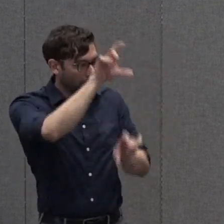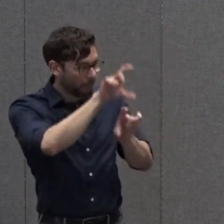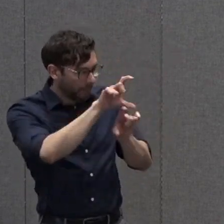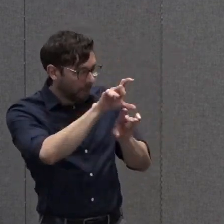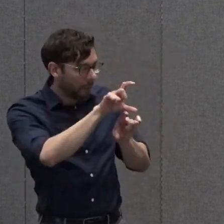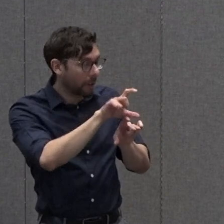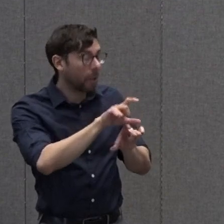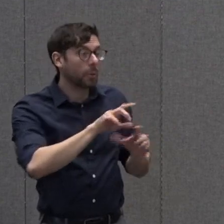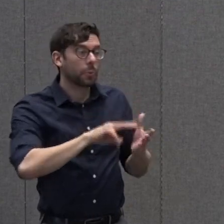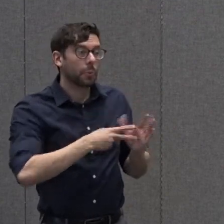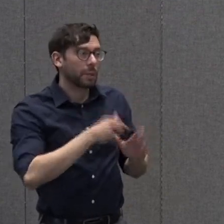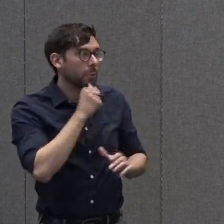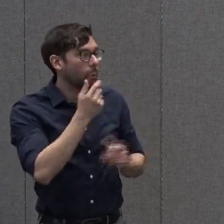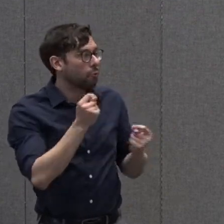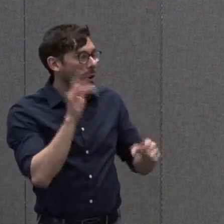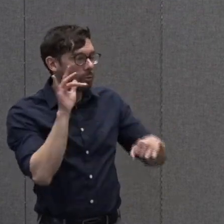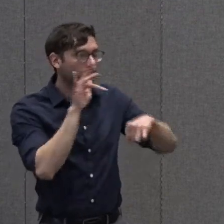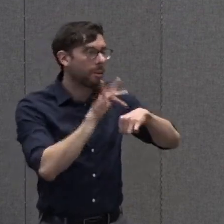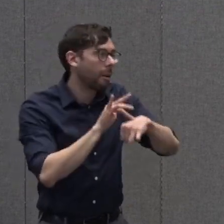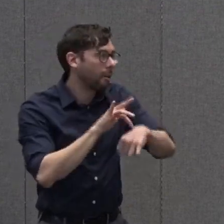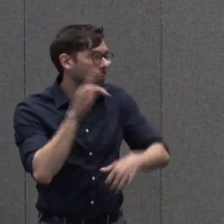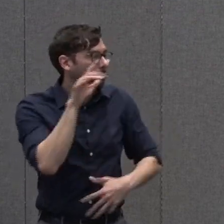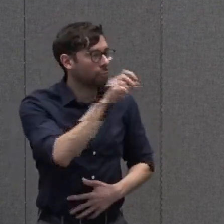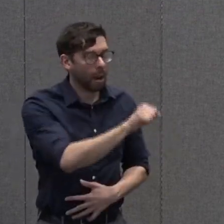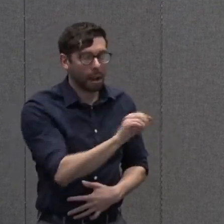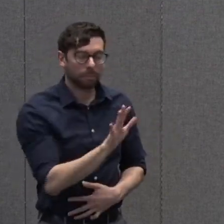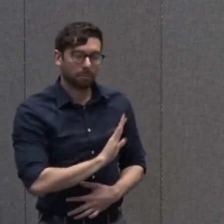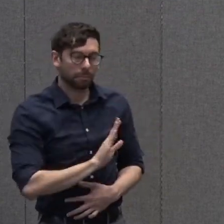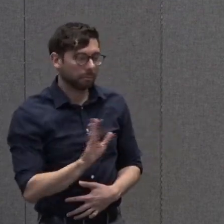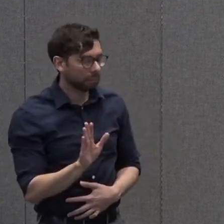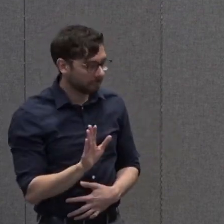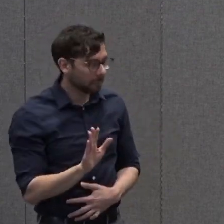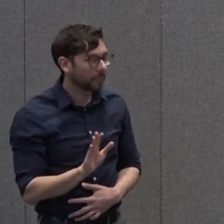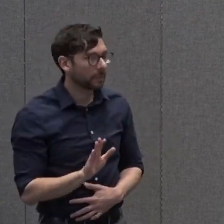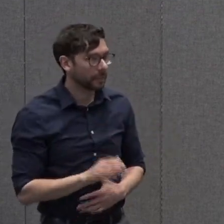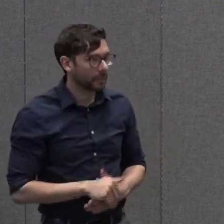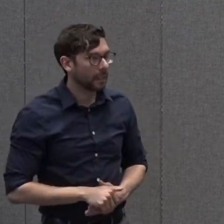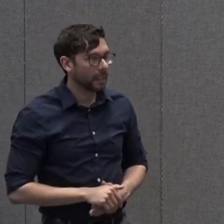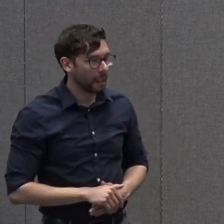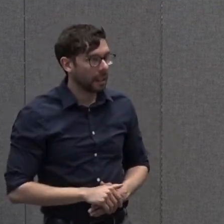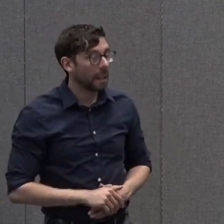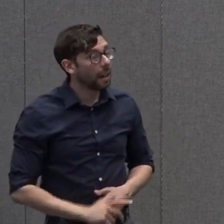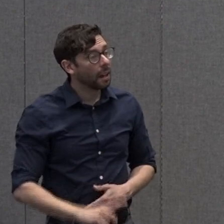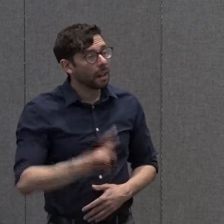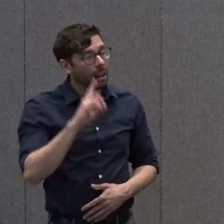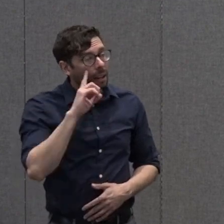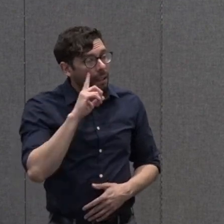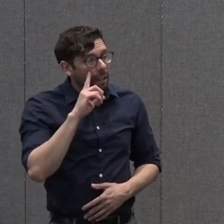not try to grab it, or anything like that. Yeah, I think kids probably have seen these,